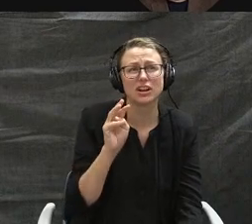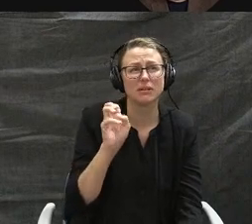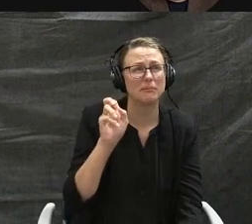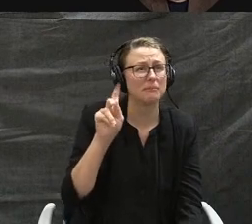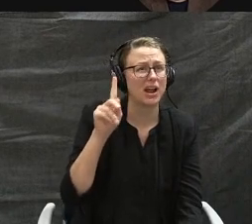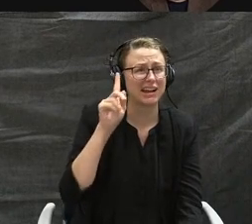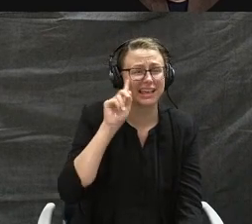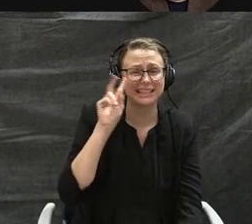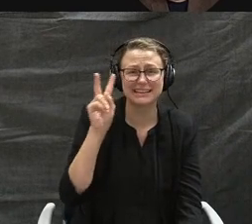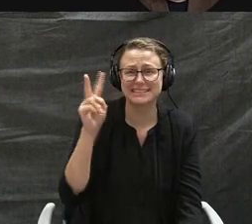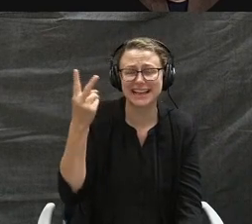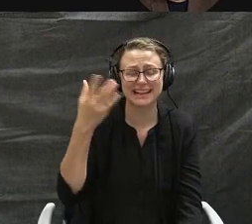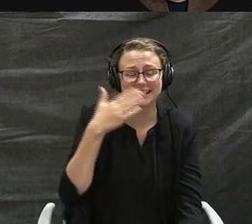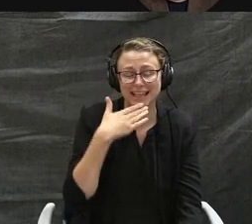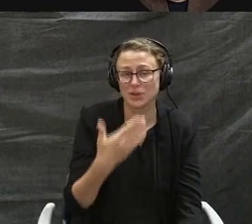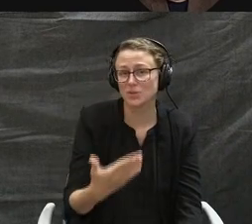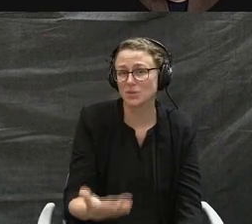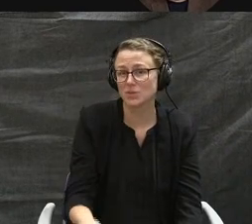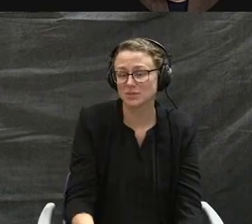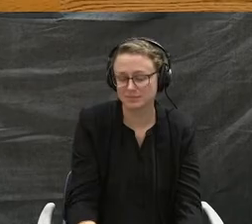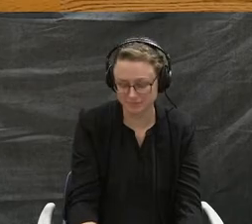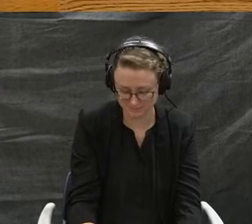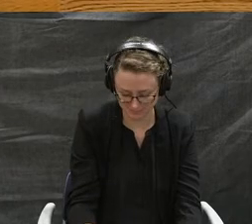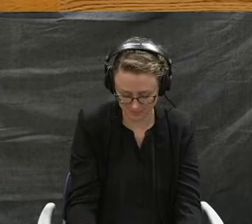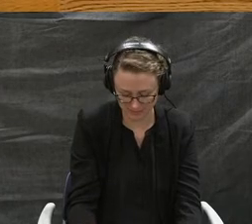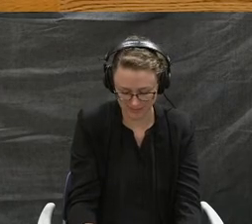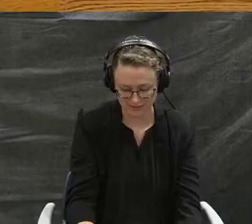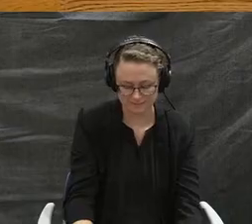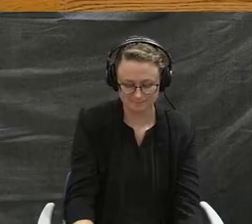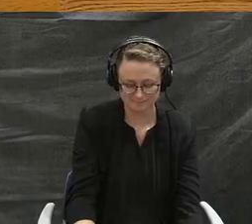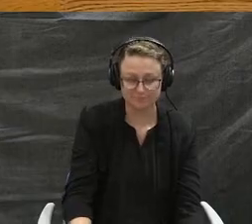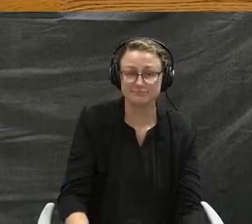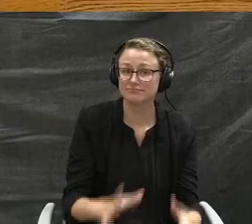Second, thank you very much and any comments or questions for Mr